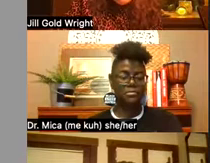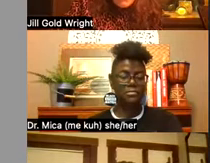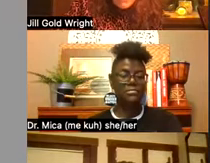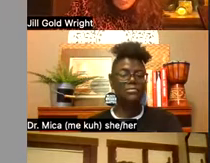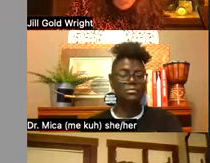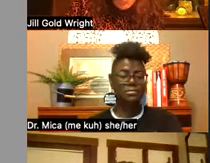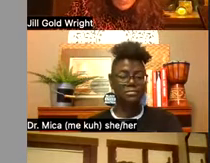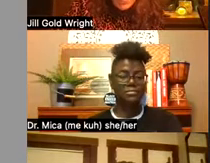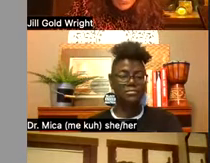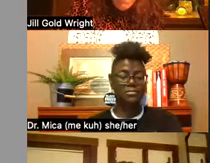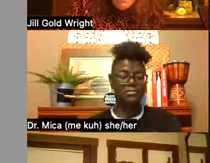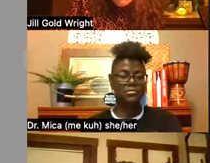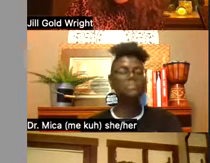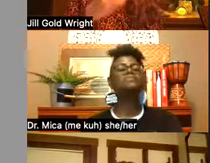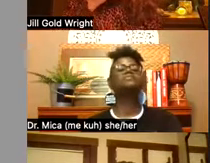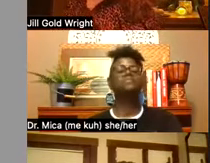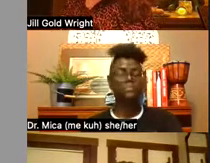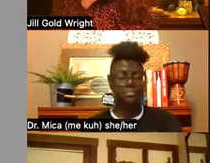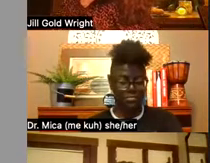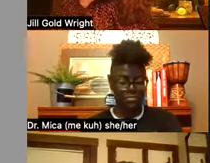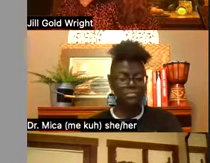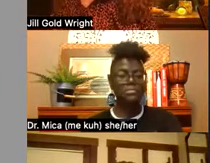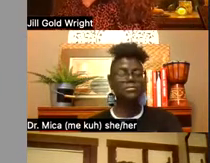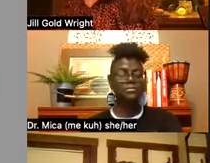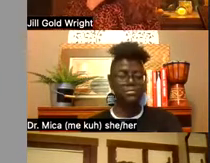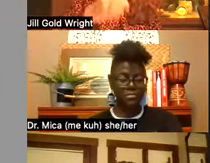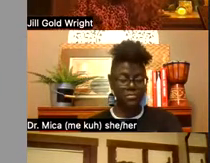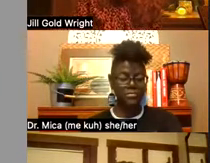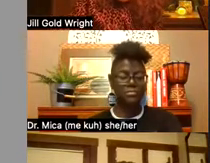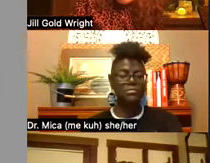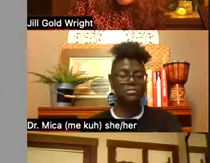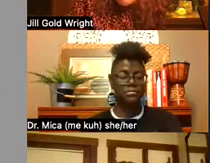will be the salt water here so 20:07:10 there's always those same elements